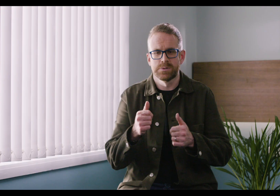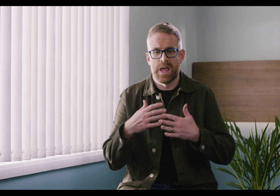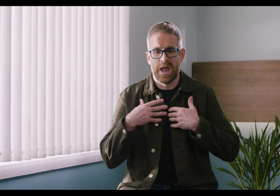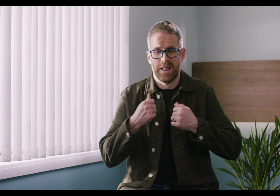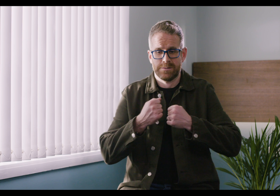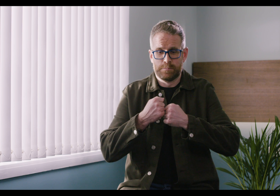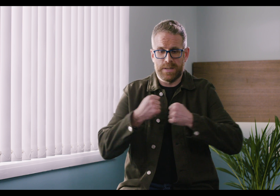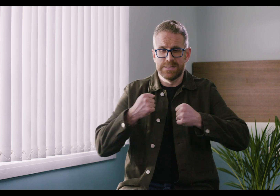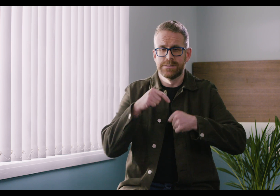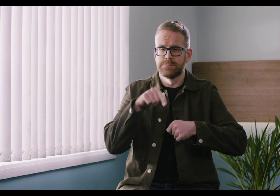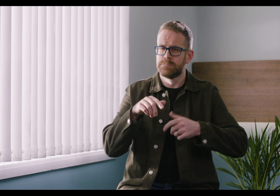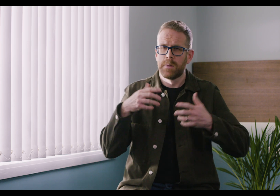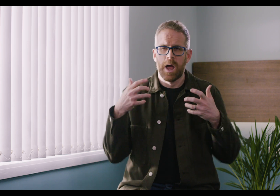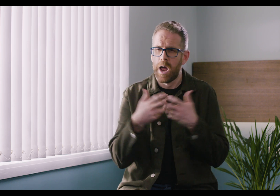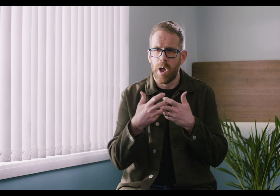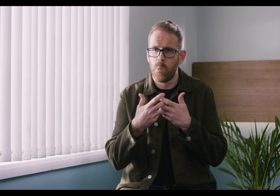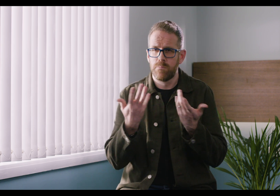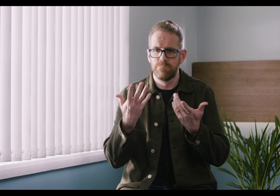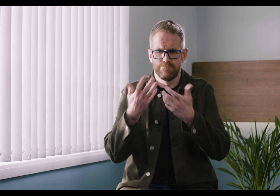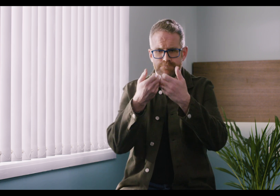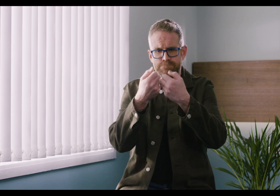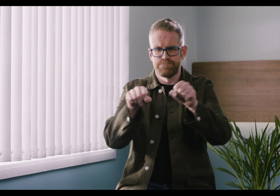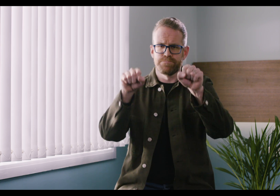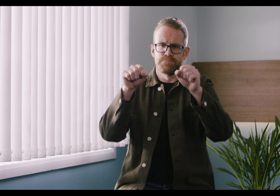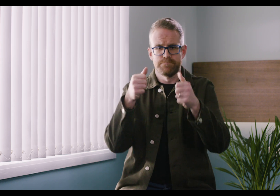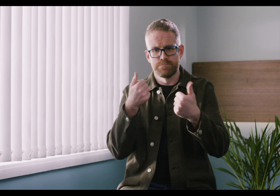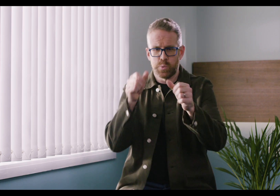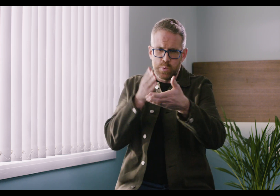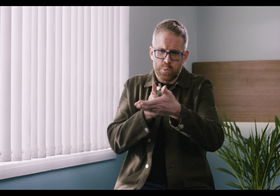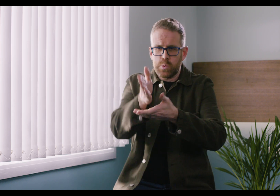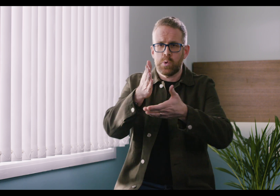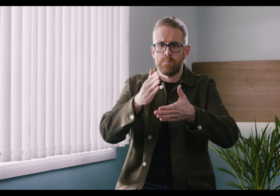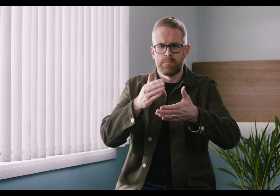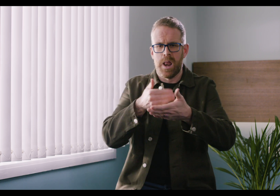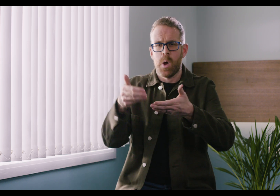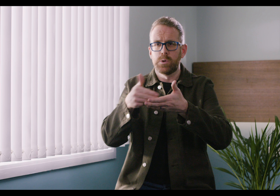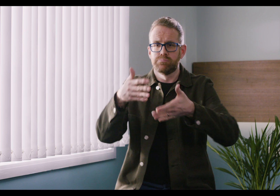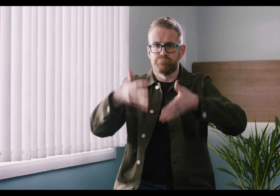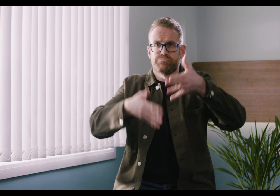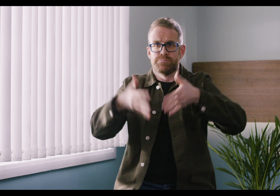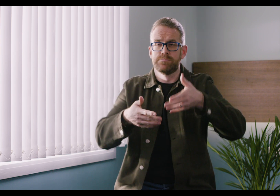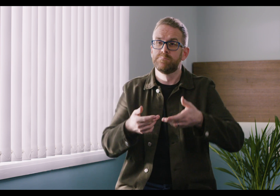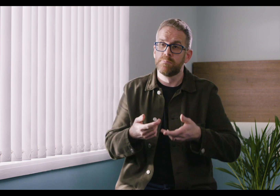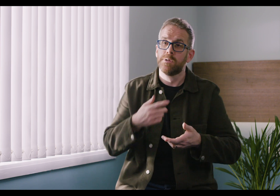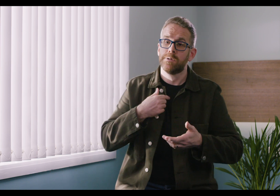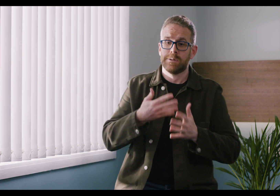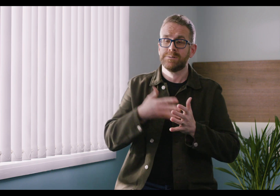So, in the healthcare space, we've broken through these barriers to communication with Sign Language translation through Signly.